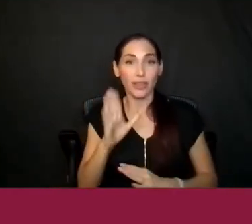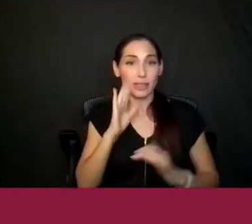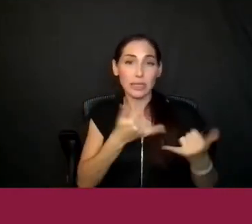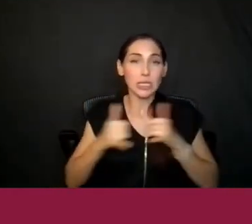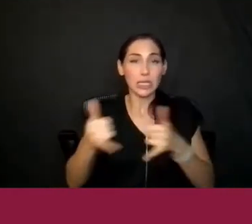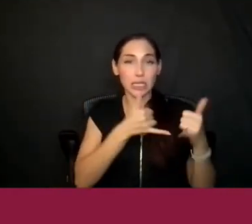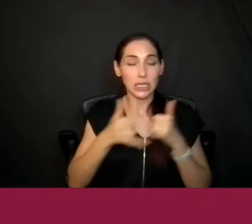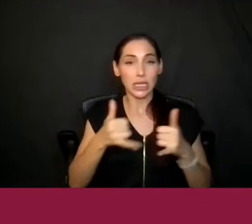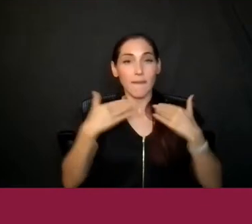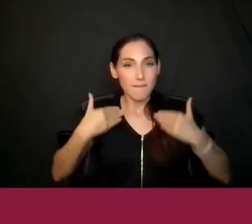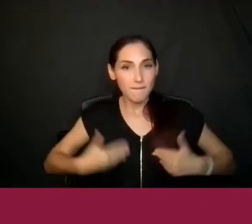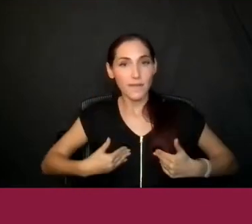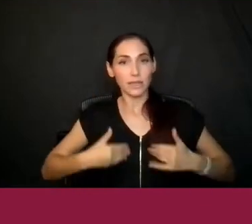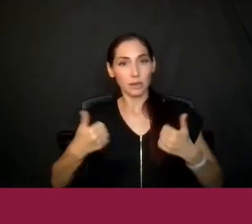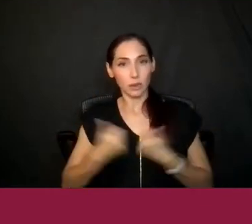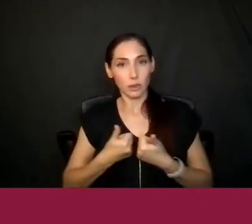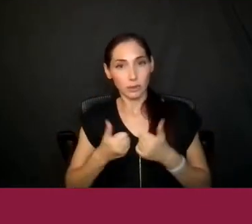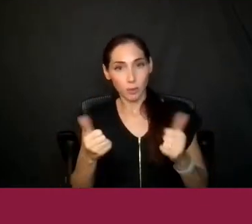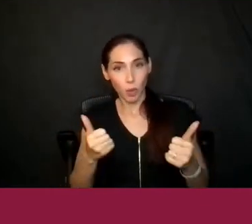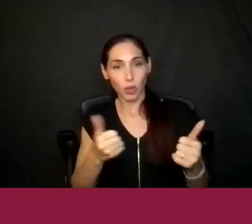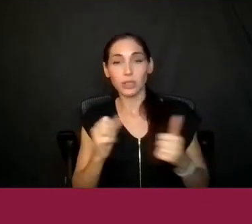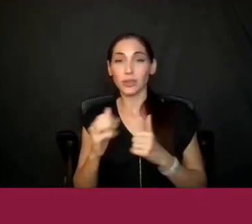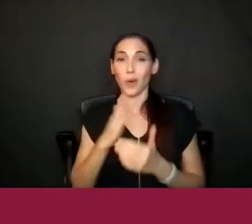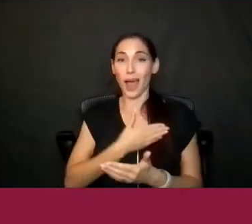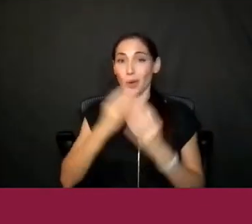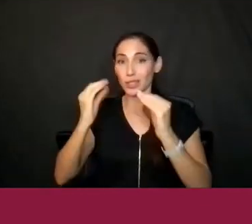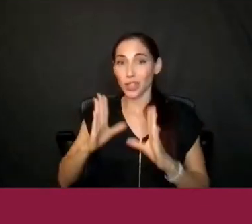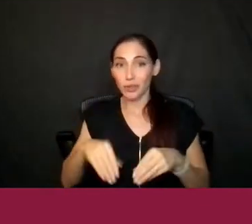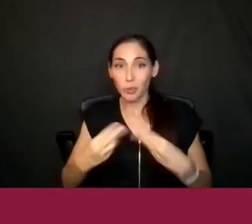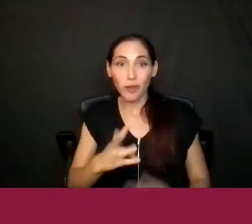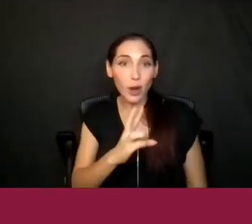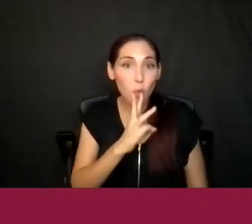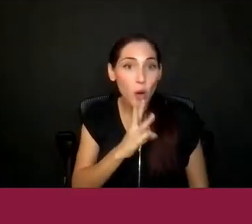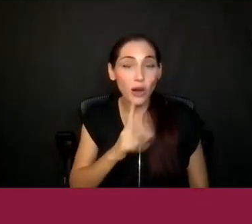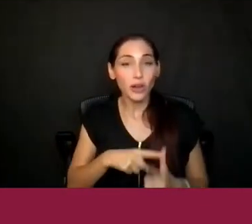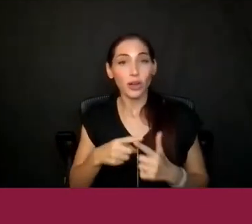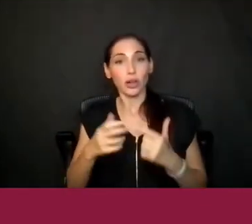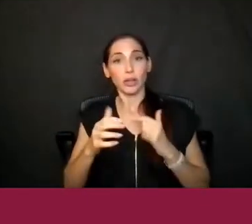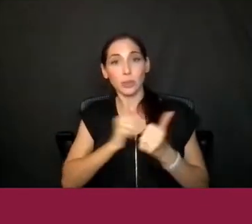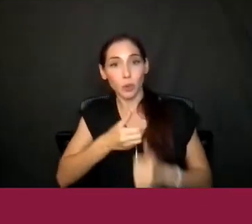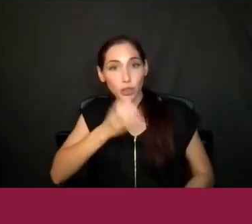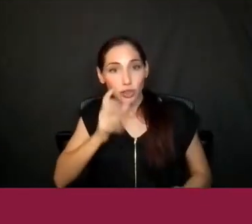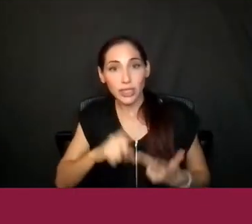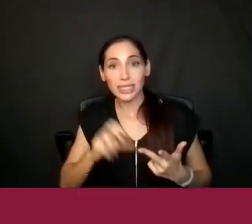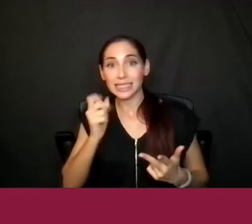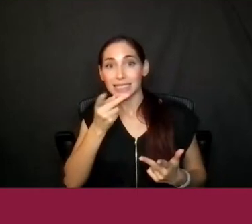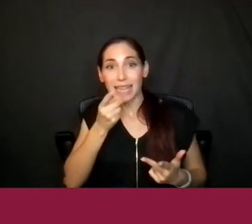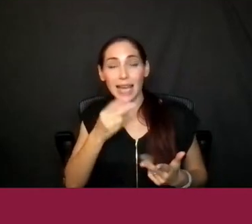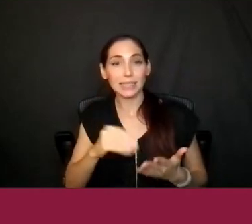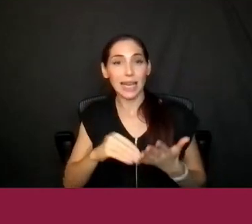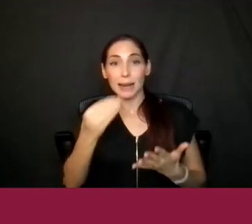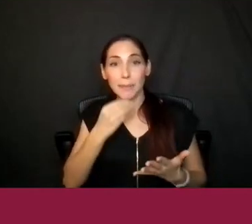Our faculty had to provide our students with water, Gatorade, snacks, and a meal for 20 bucks per person.